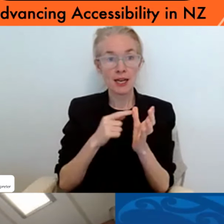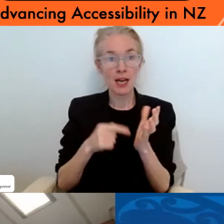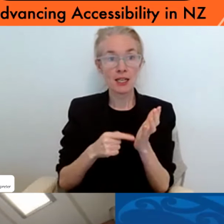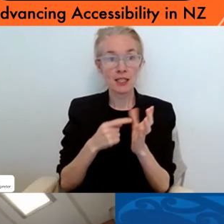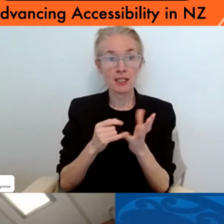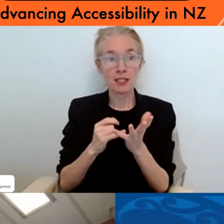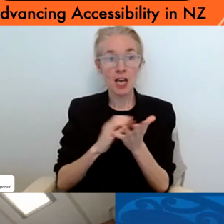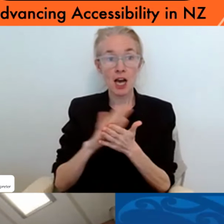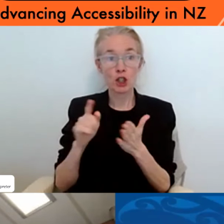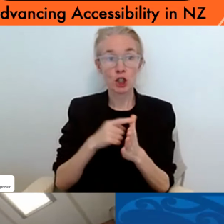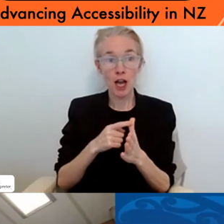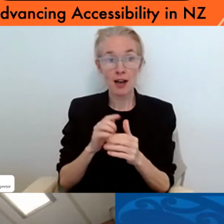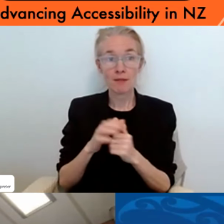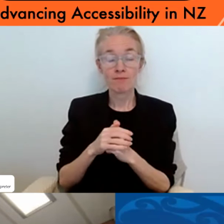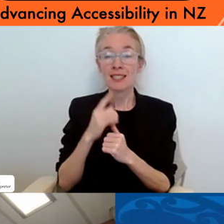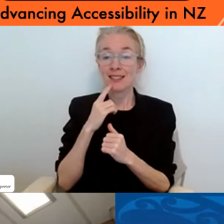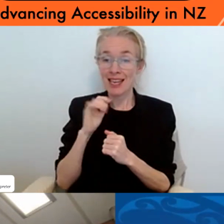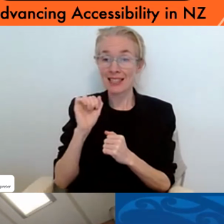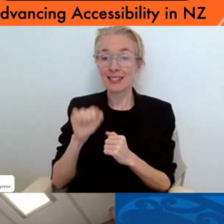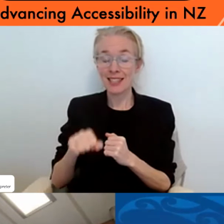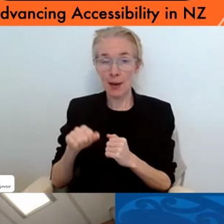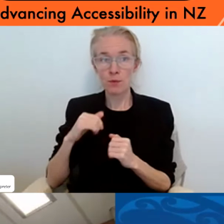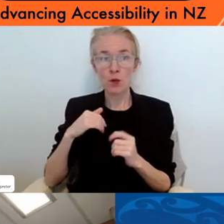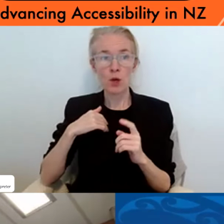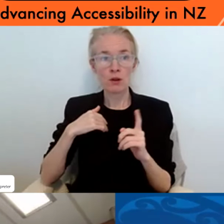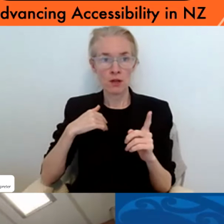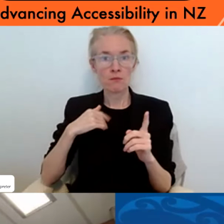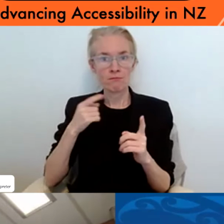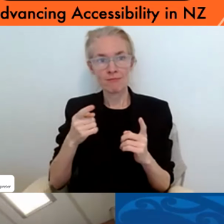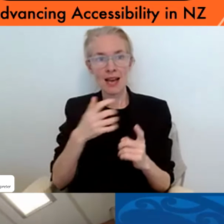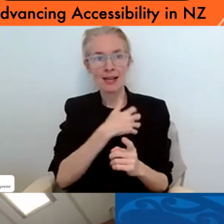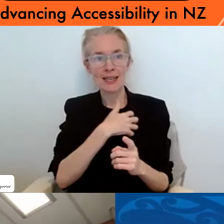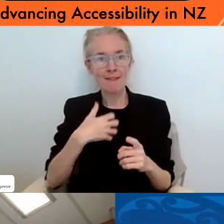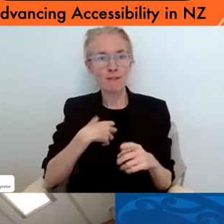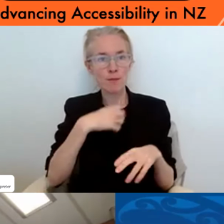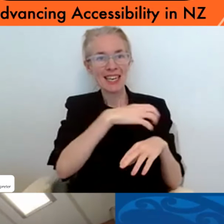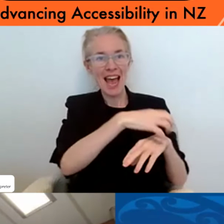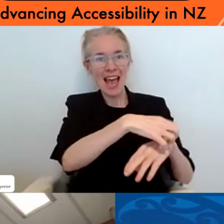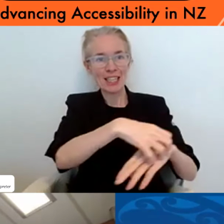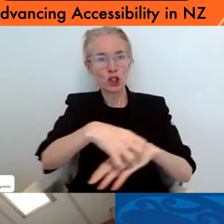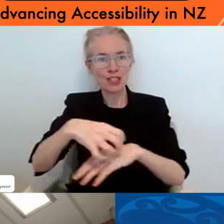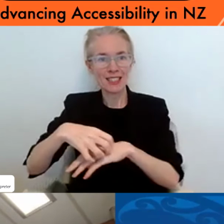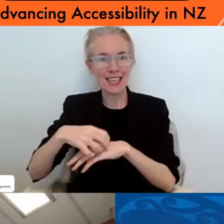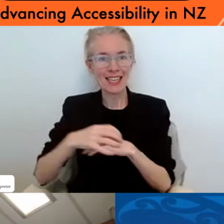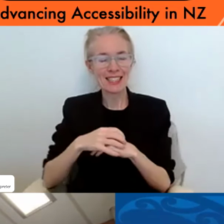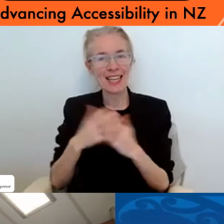we really need to keep lobbying. She's got "How do we get government agencies like Kainga Ora to meet its accessibility targets which